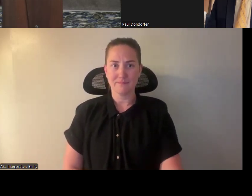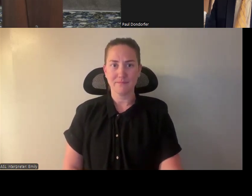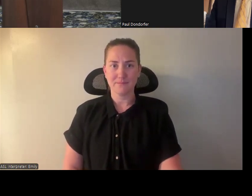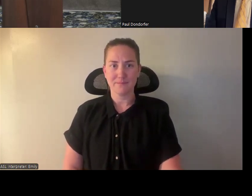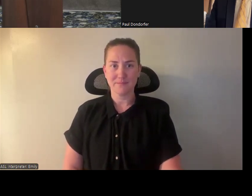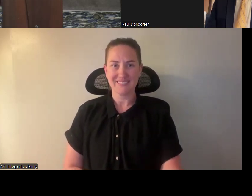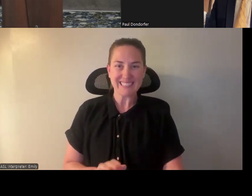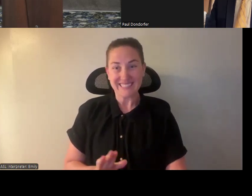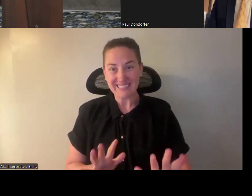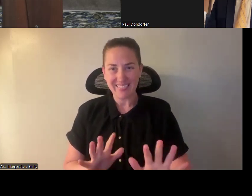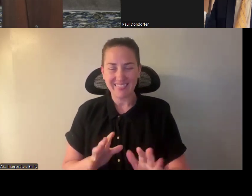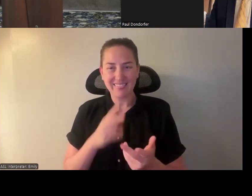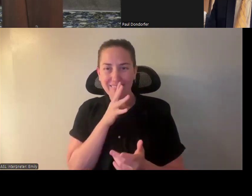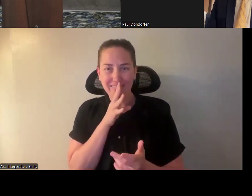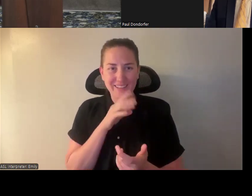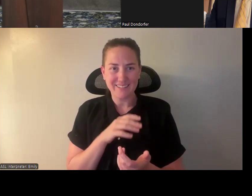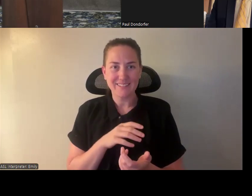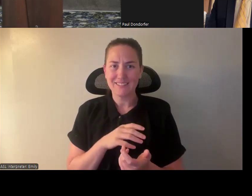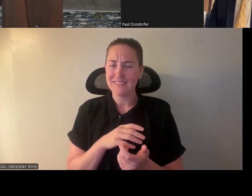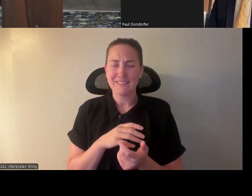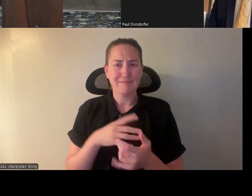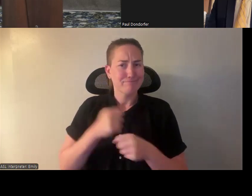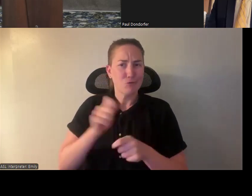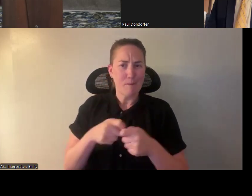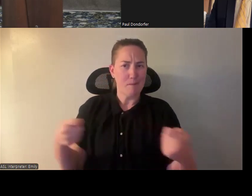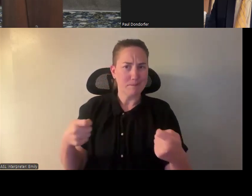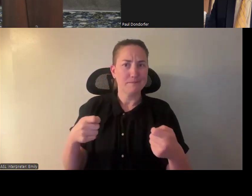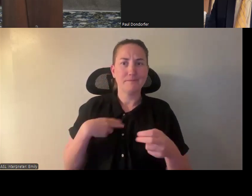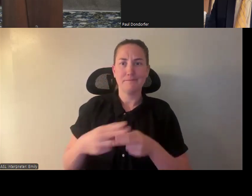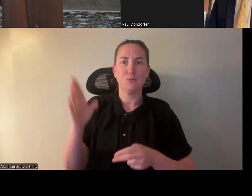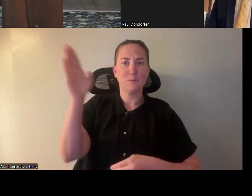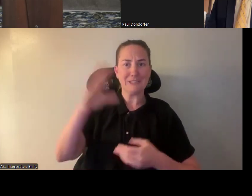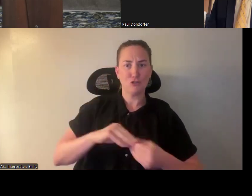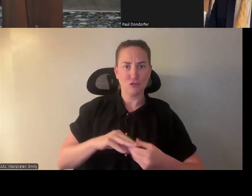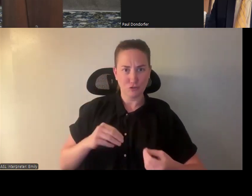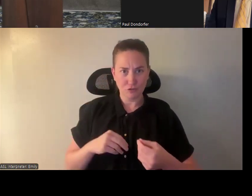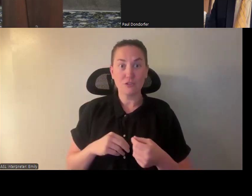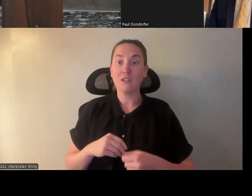um all right Uh so just to wrap up the quick speech um in the four and a half years I've